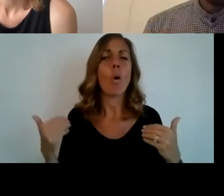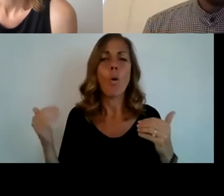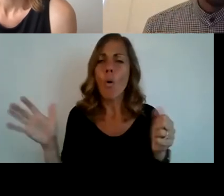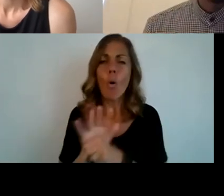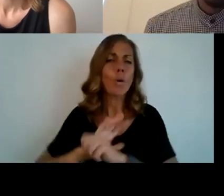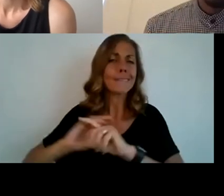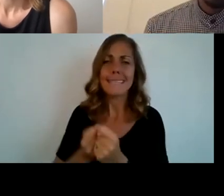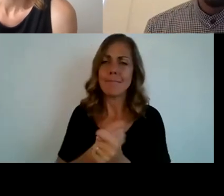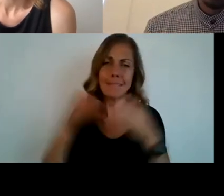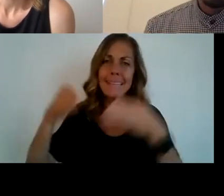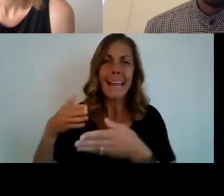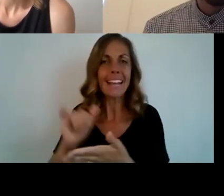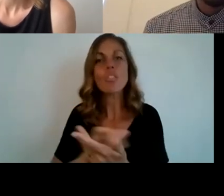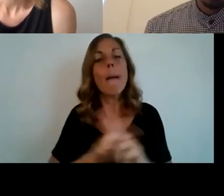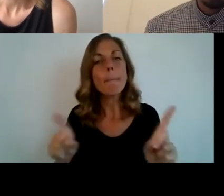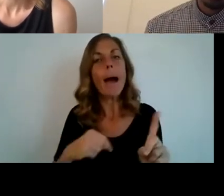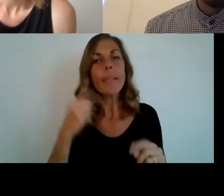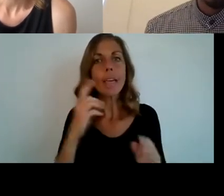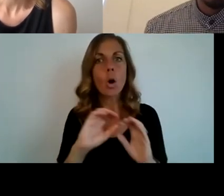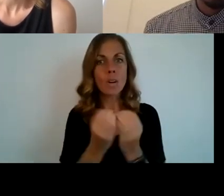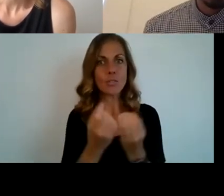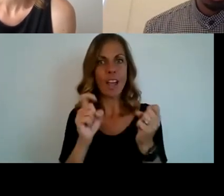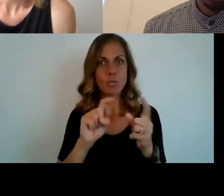lot more. But I think organizations have to start thinking a bit more strategically and